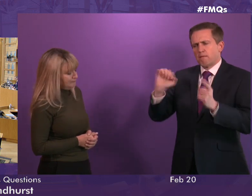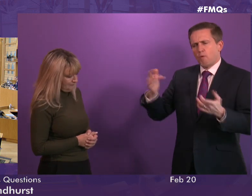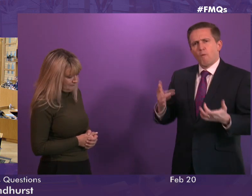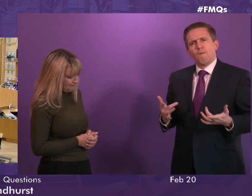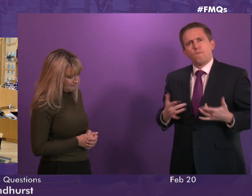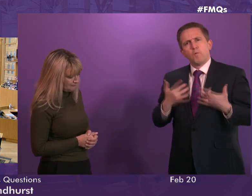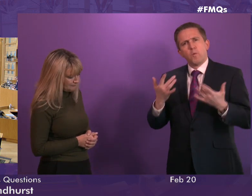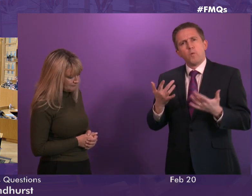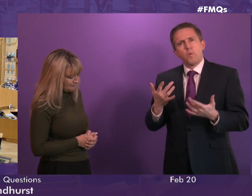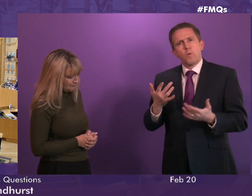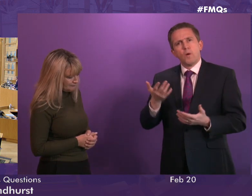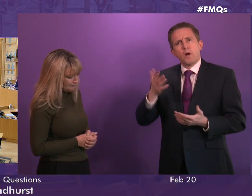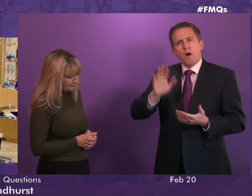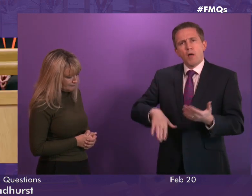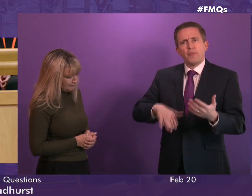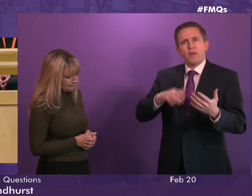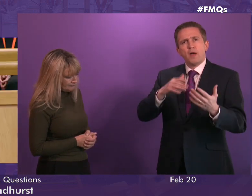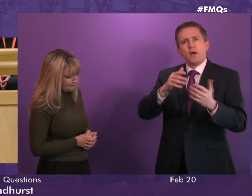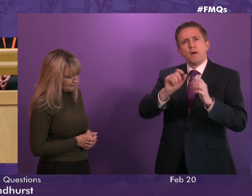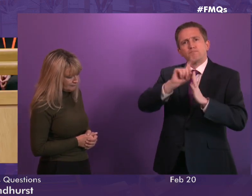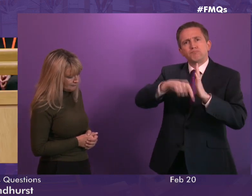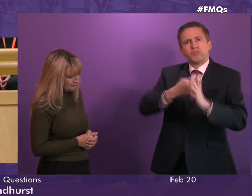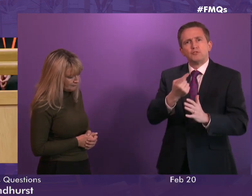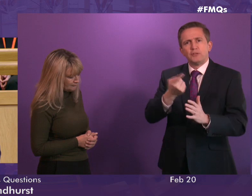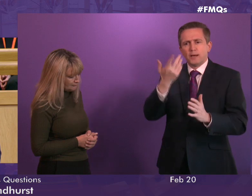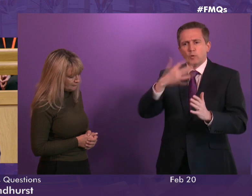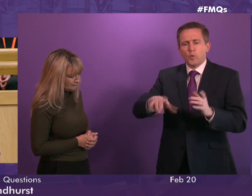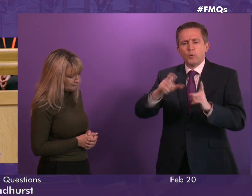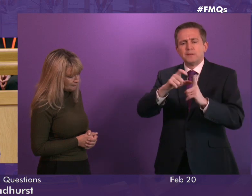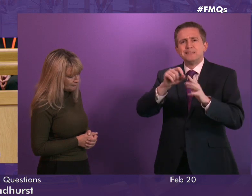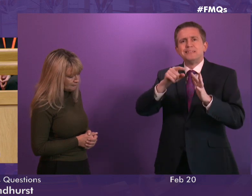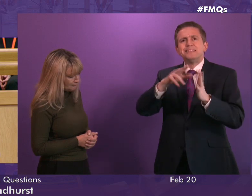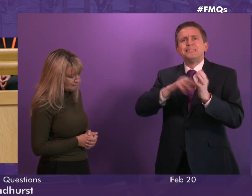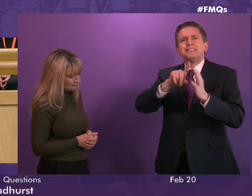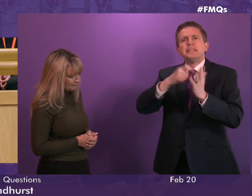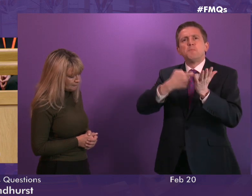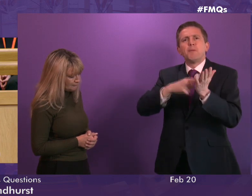reports that the Quaich Project has offered so-called debenture schemes to corporate donors